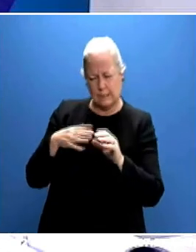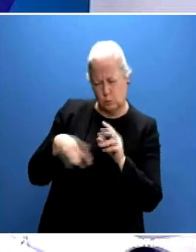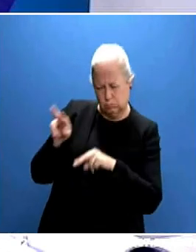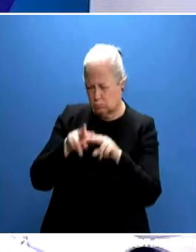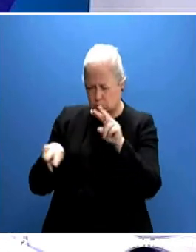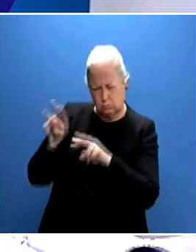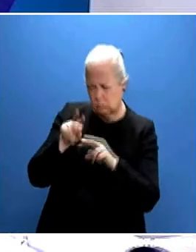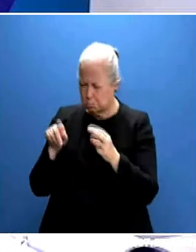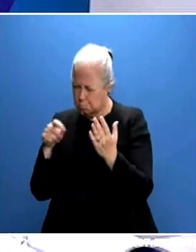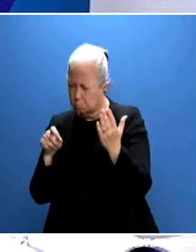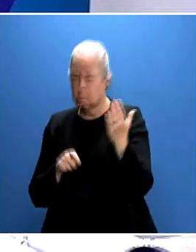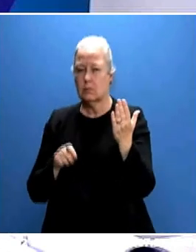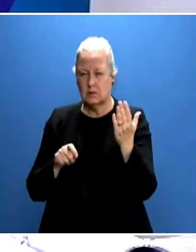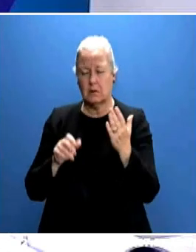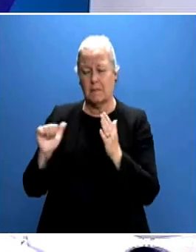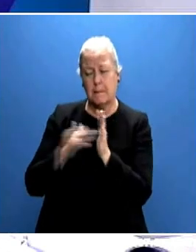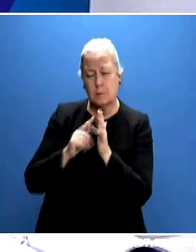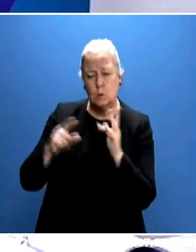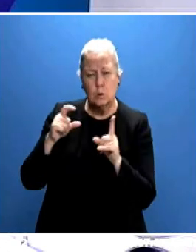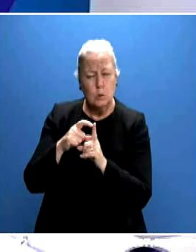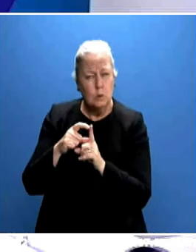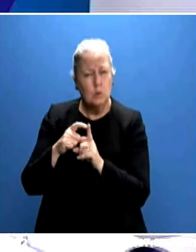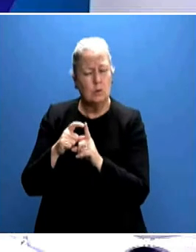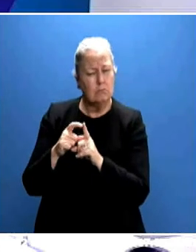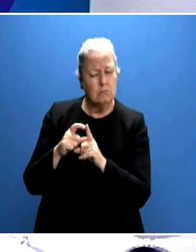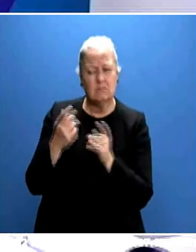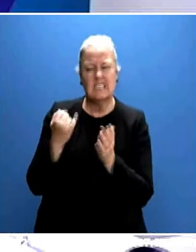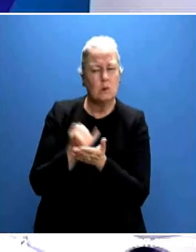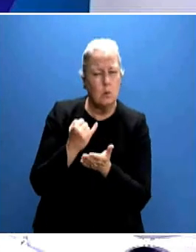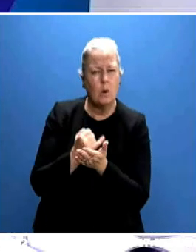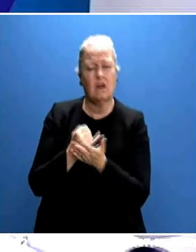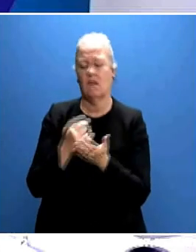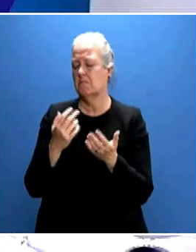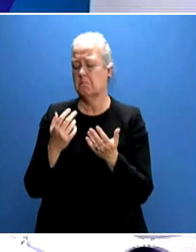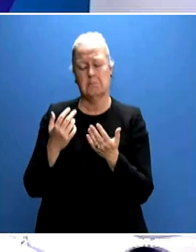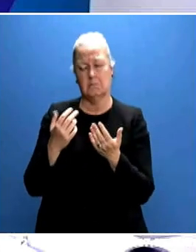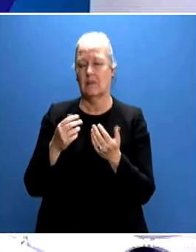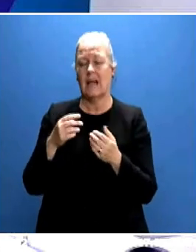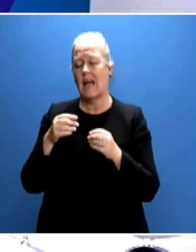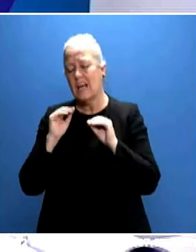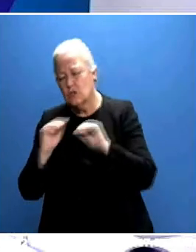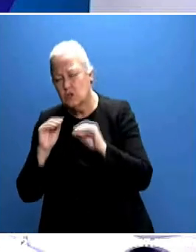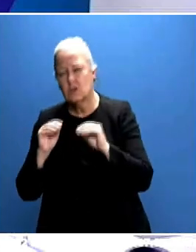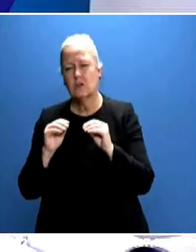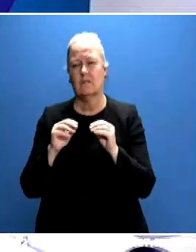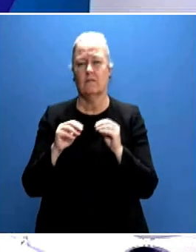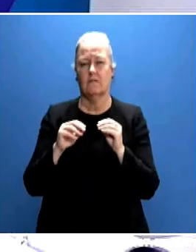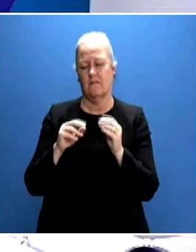disorders and social peer staff interactions assessment, and educational functioning needs. Has that been done?